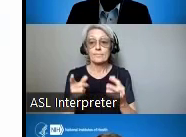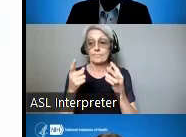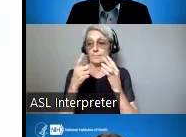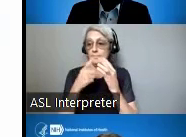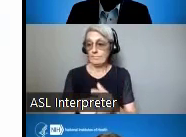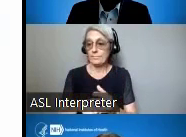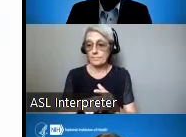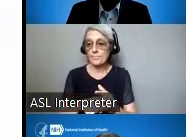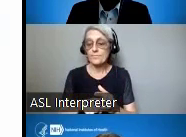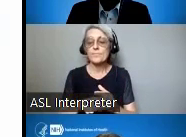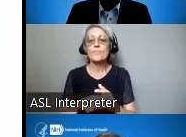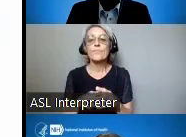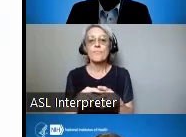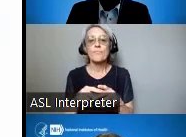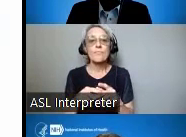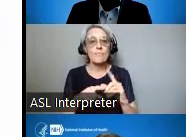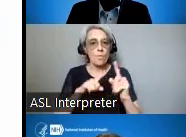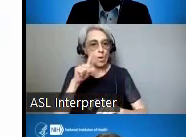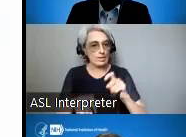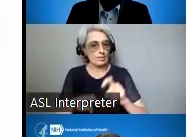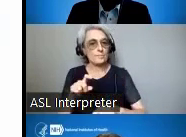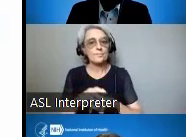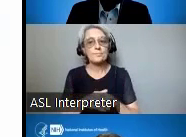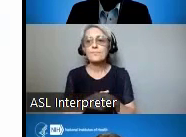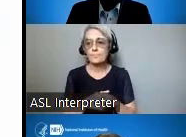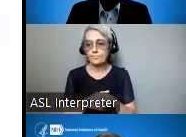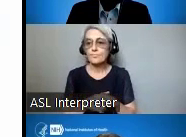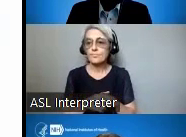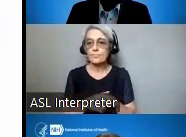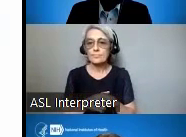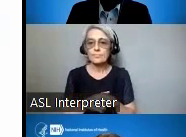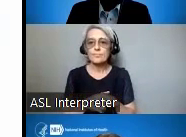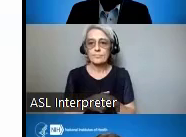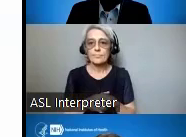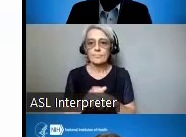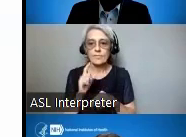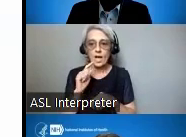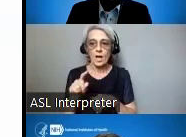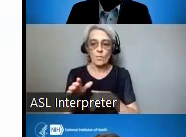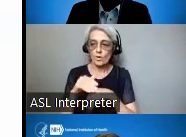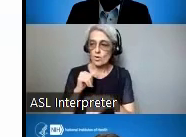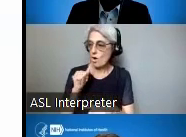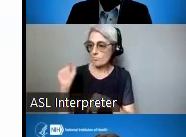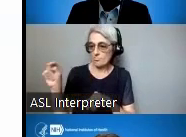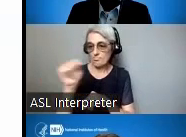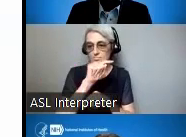that we have provided with the question, and they will provide the answer to the audience.